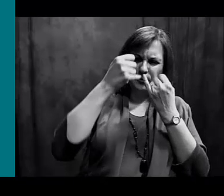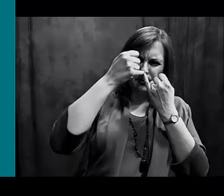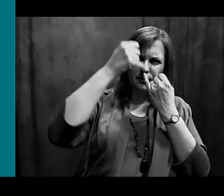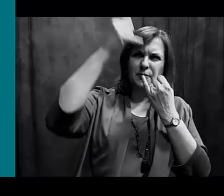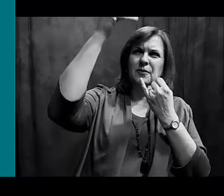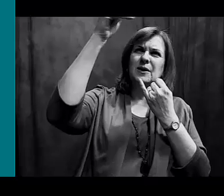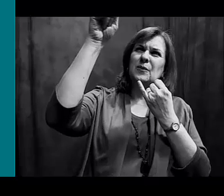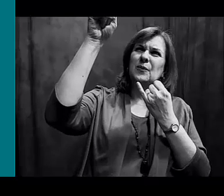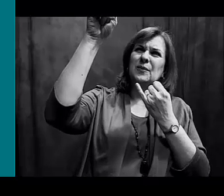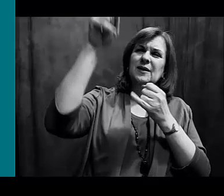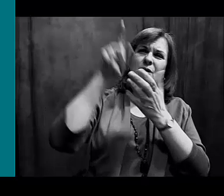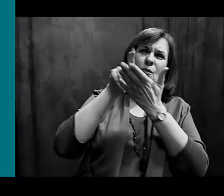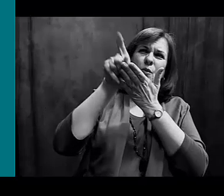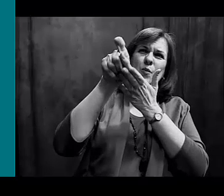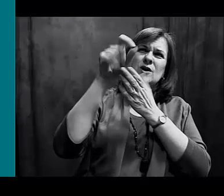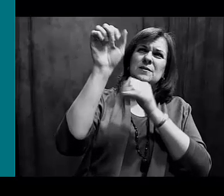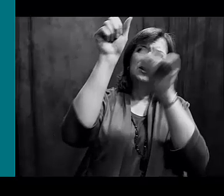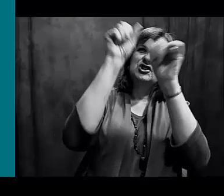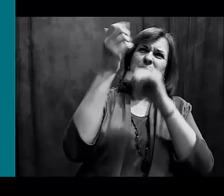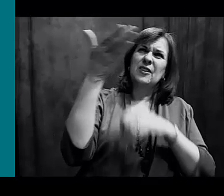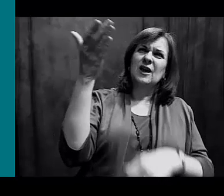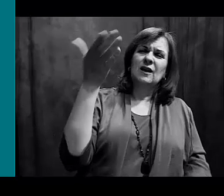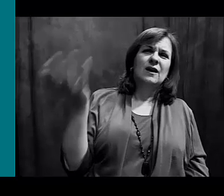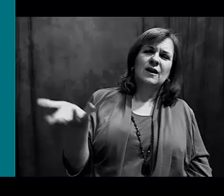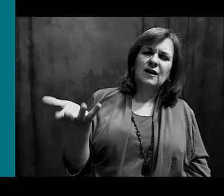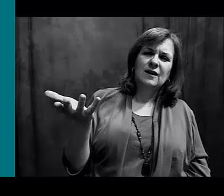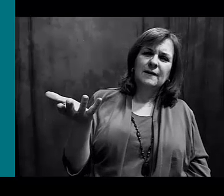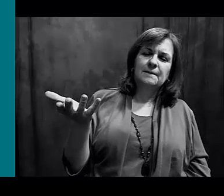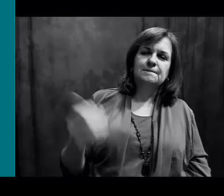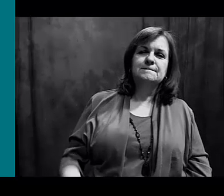thing on the top of his head??